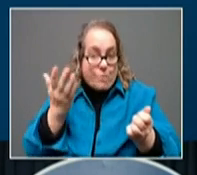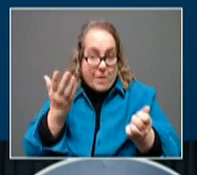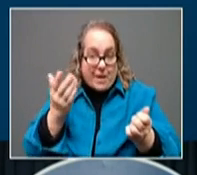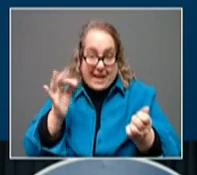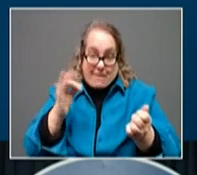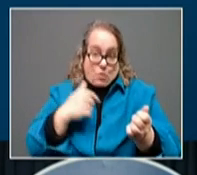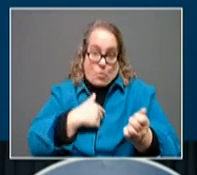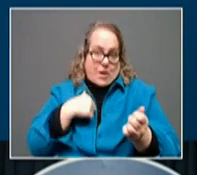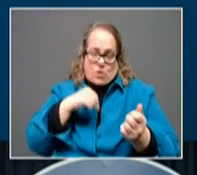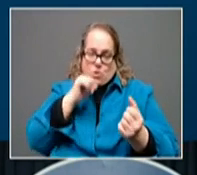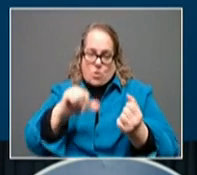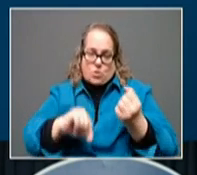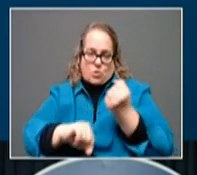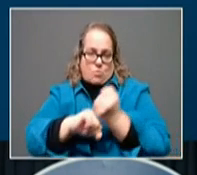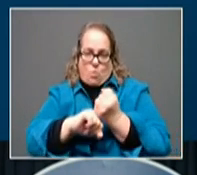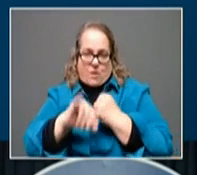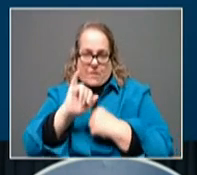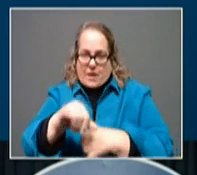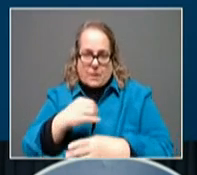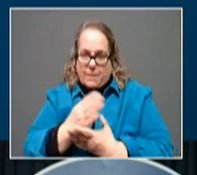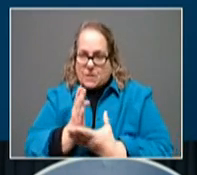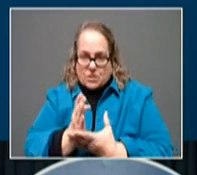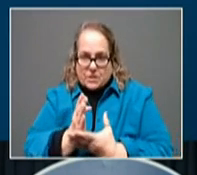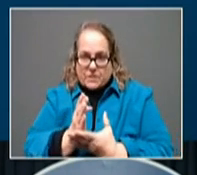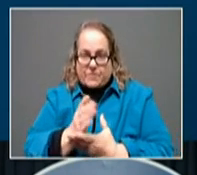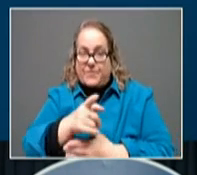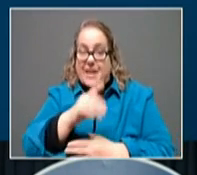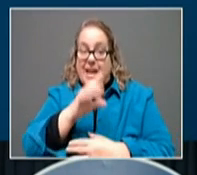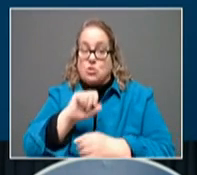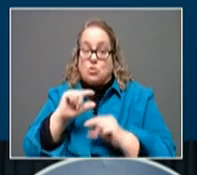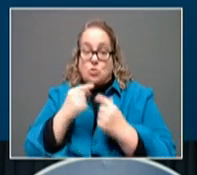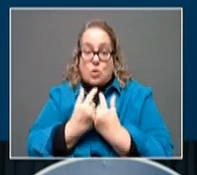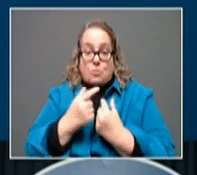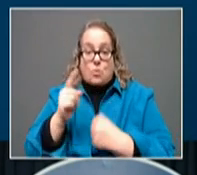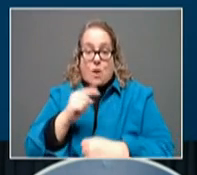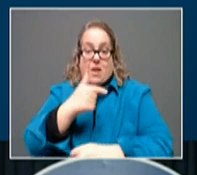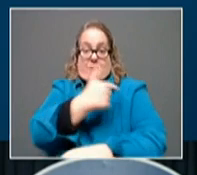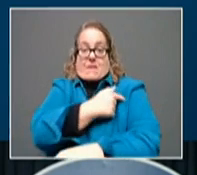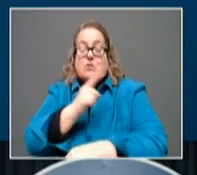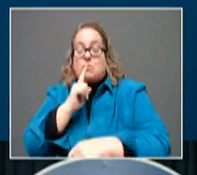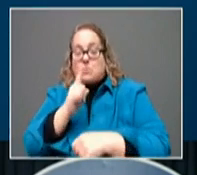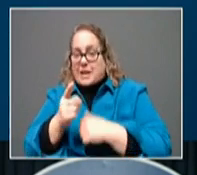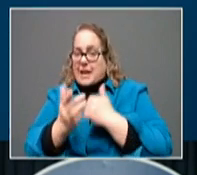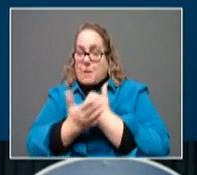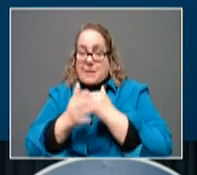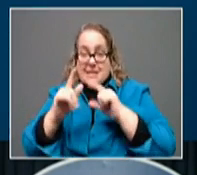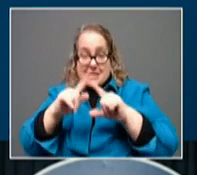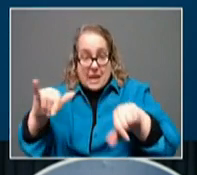vaccines really helped but at the same time um even vaccinated covid gets in a